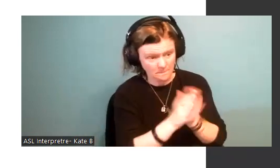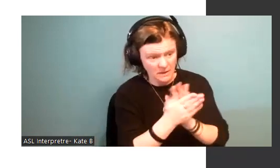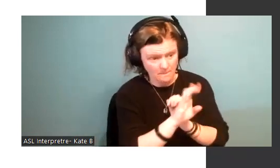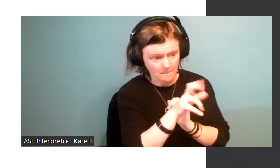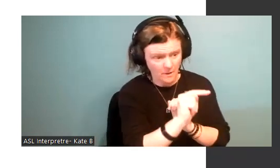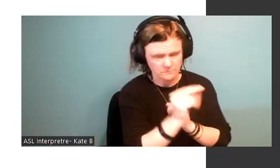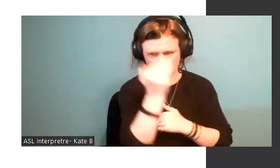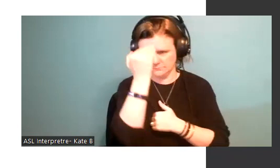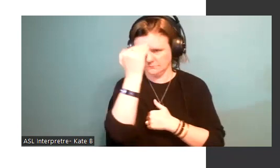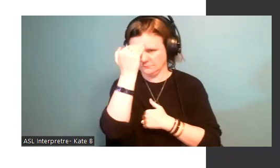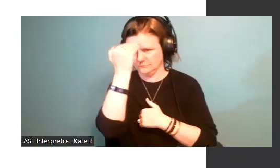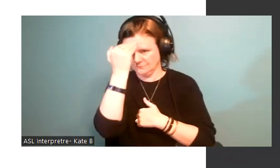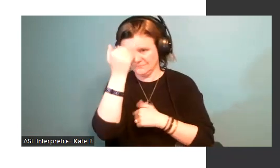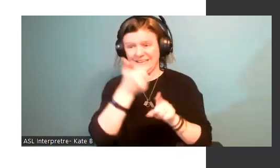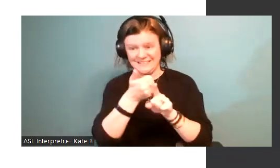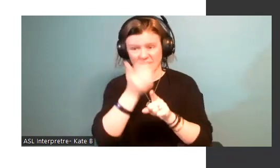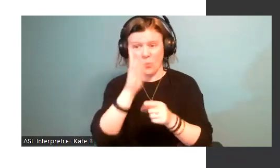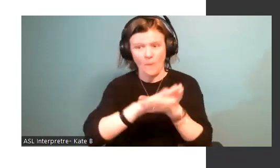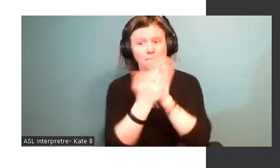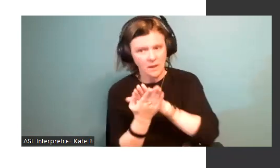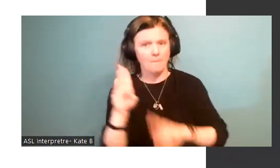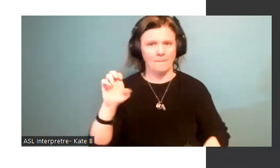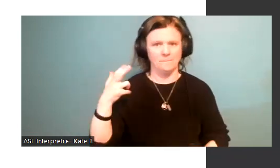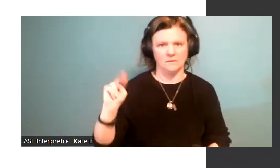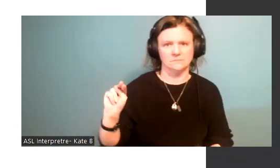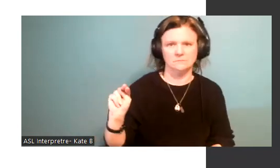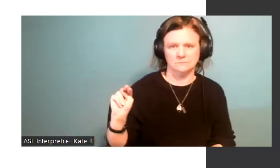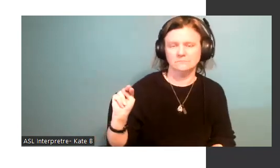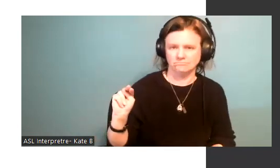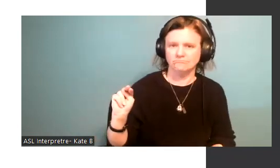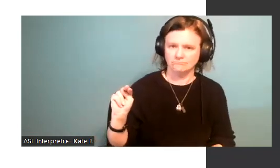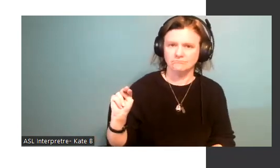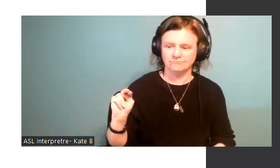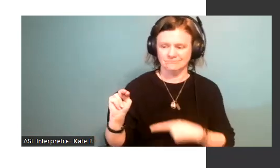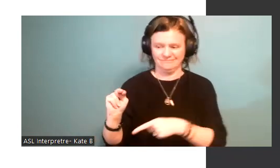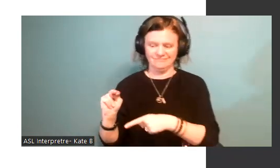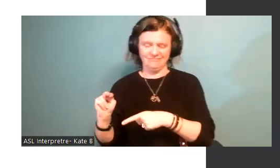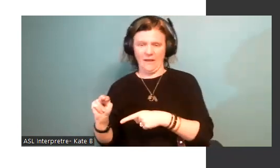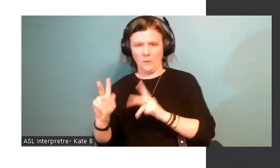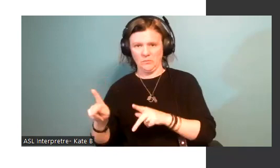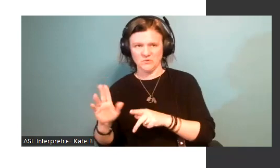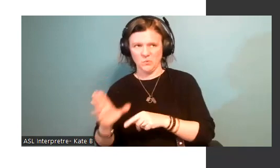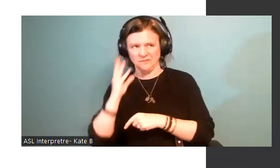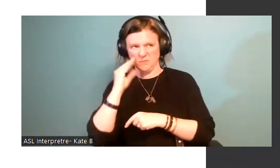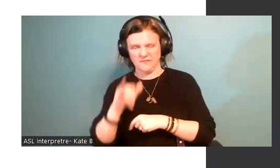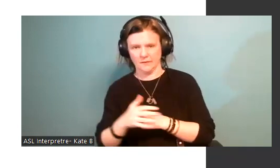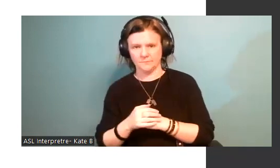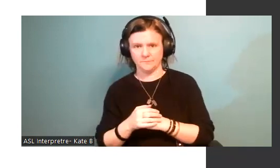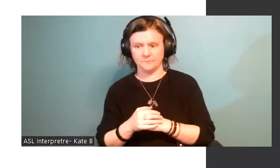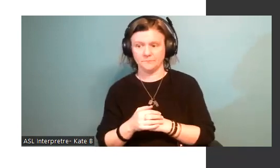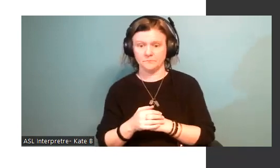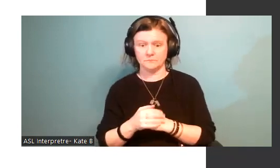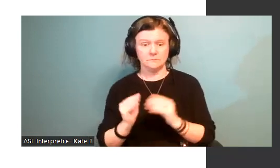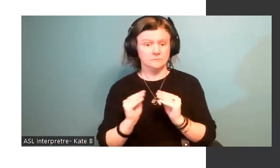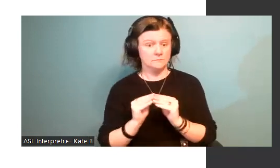always override the existing thing, so just when